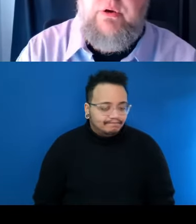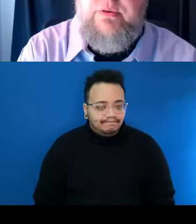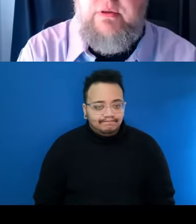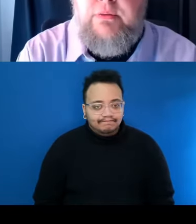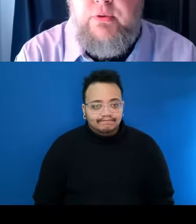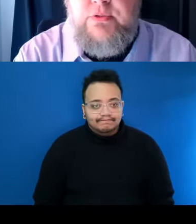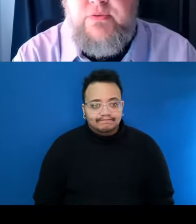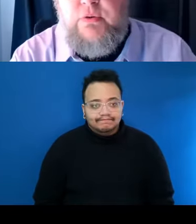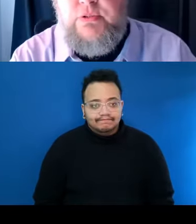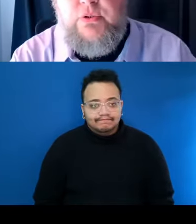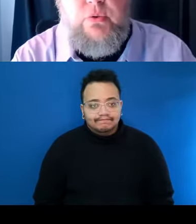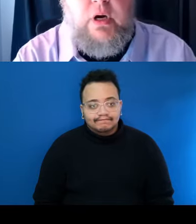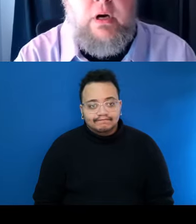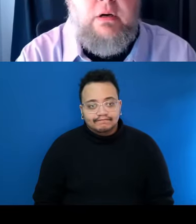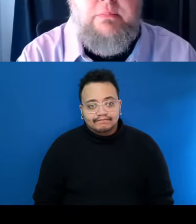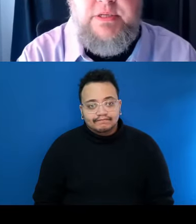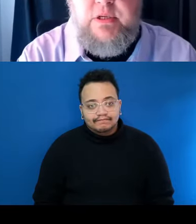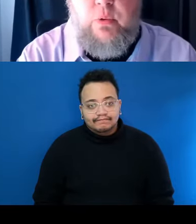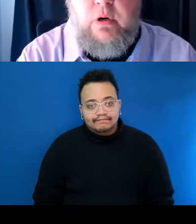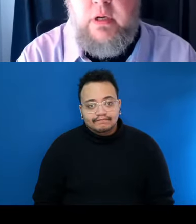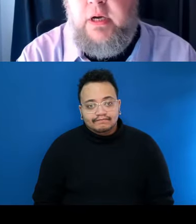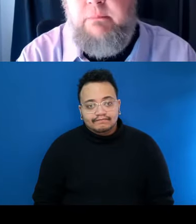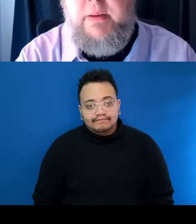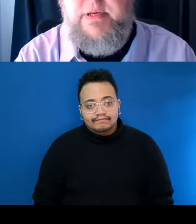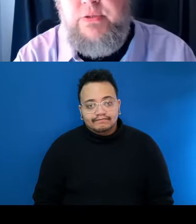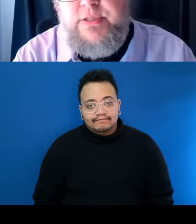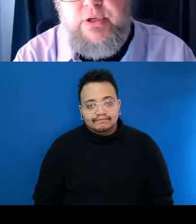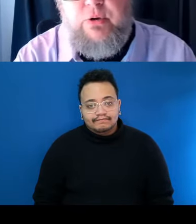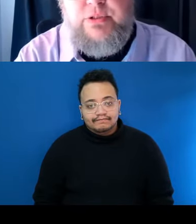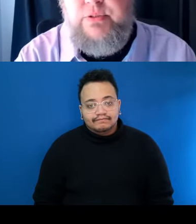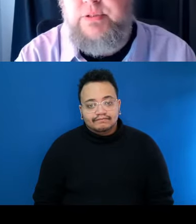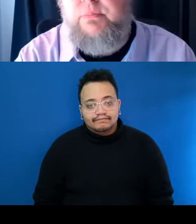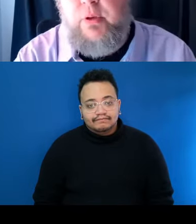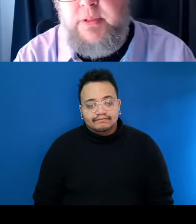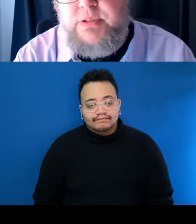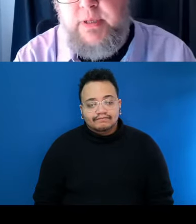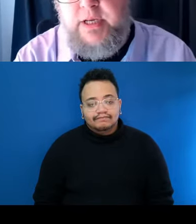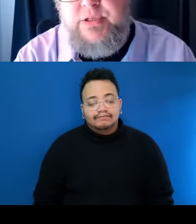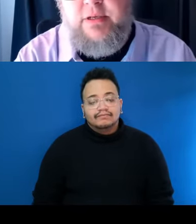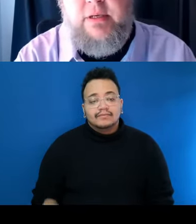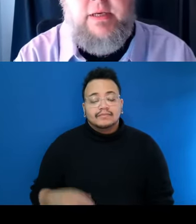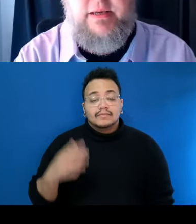We know that those folks who are missing work, may be doing so due to employment discrimination.